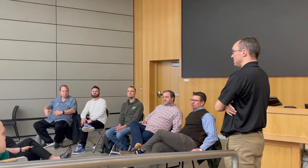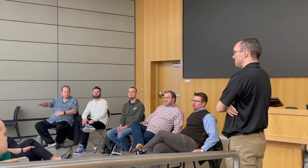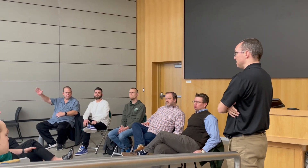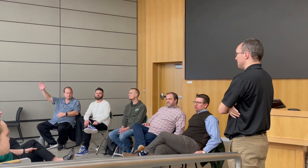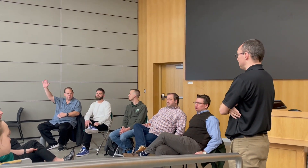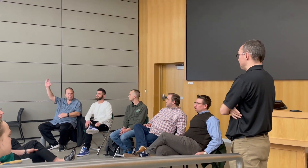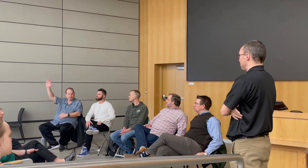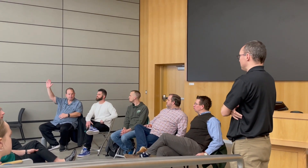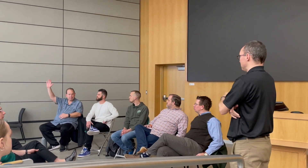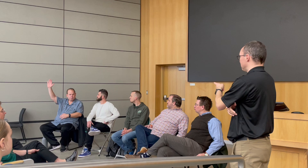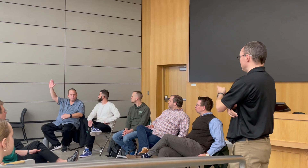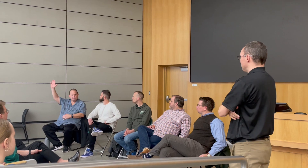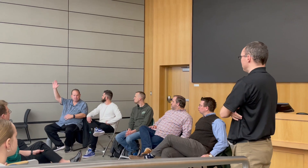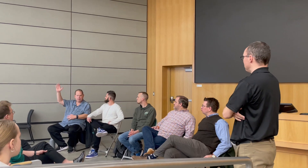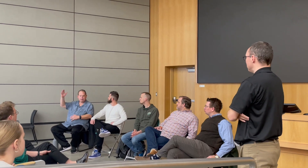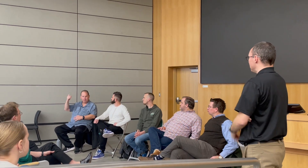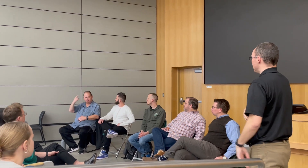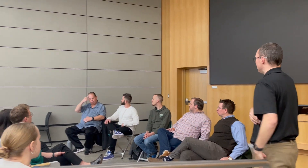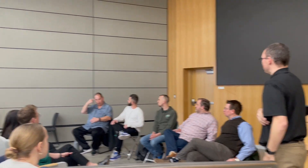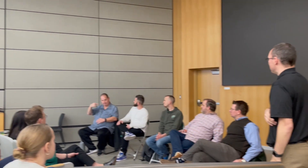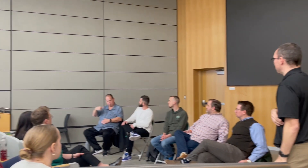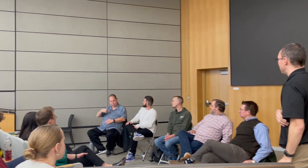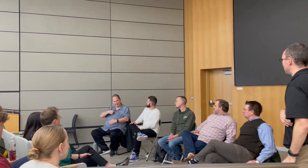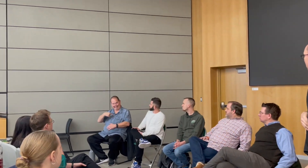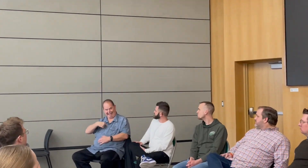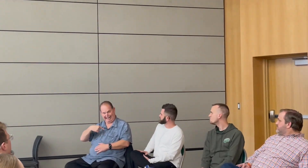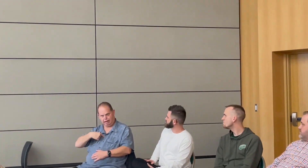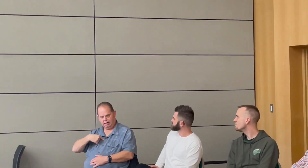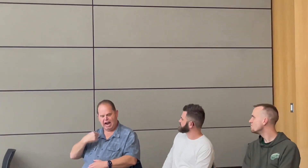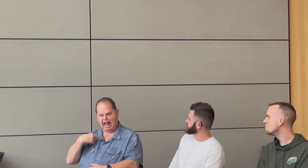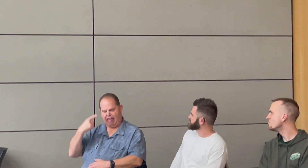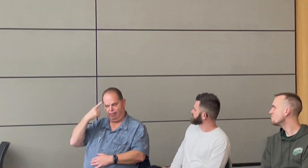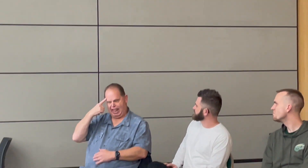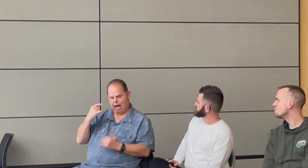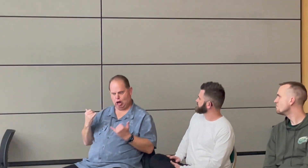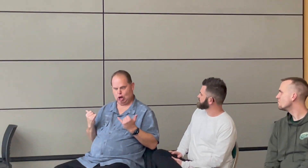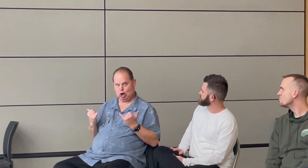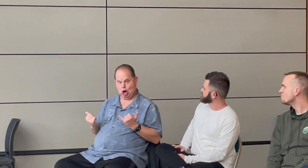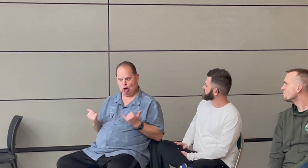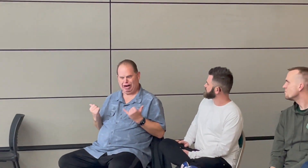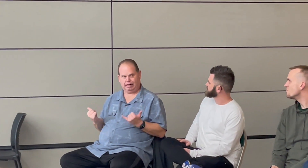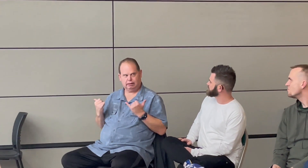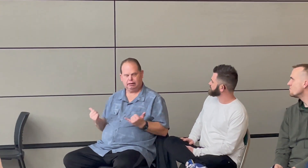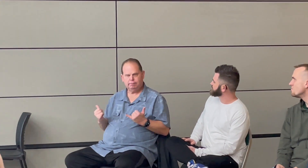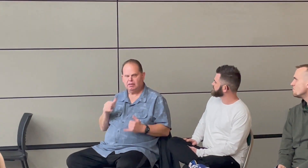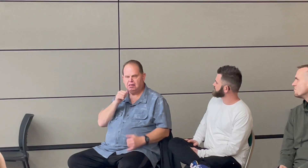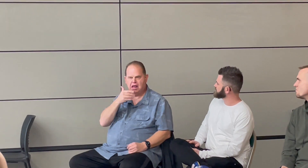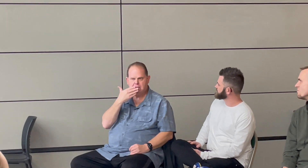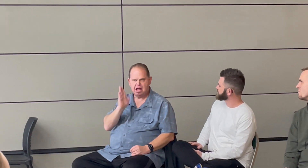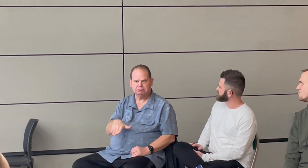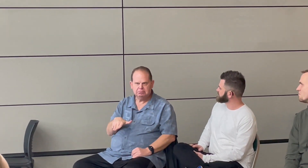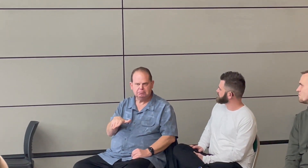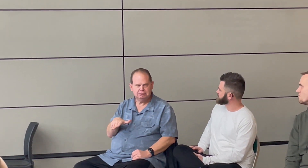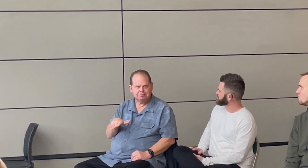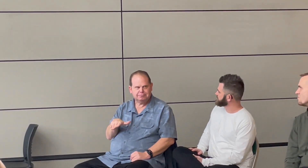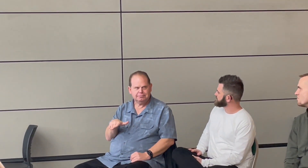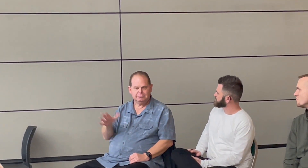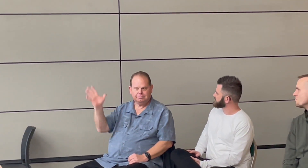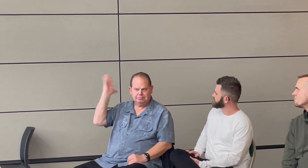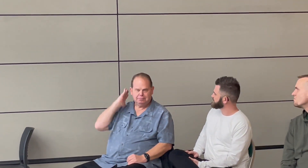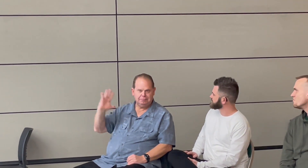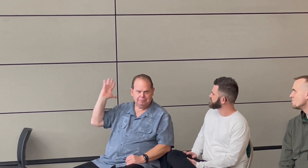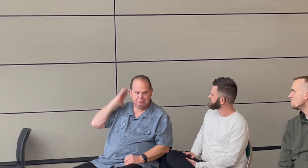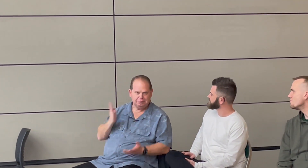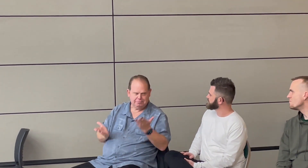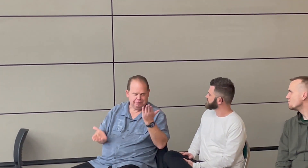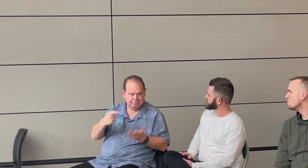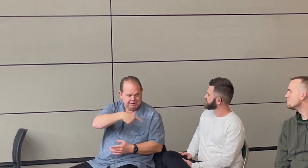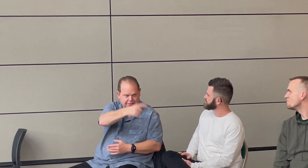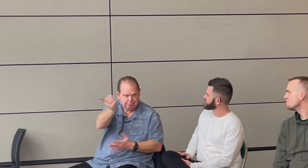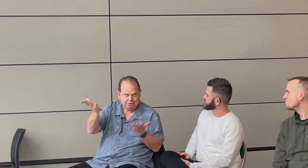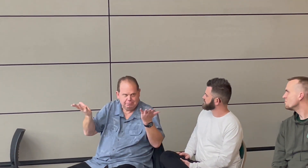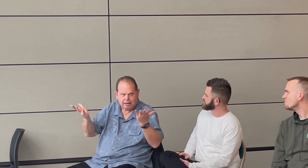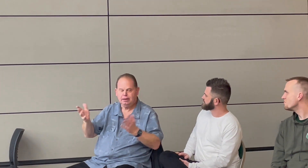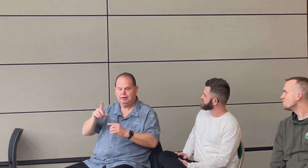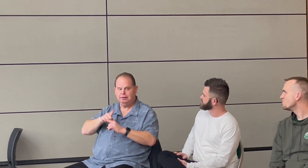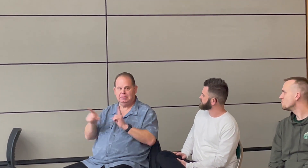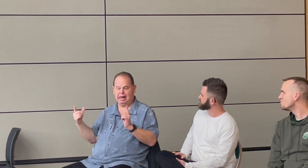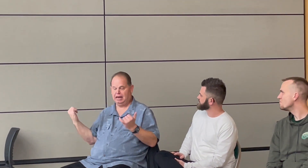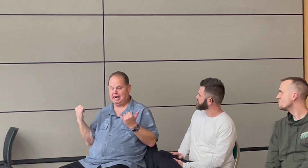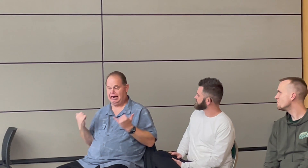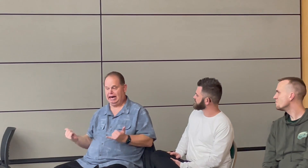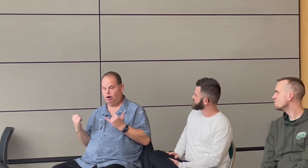not Roger here I think currently the way that the world is it's not as bad but maybe back